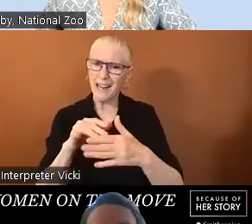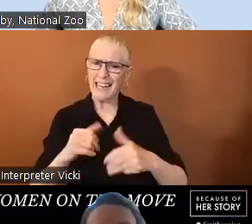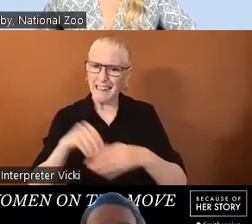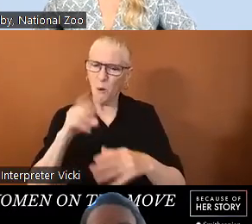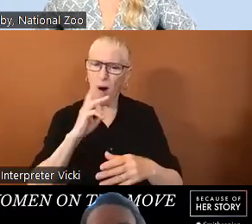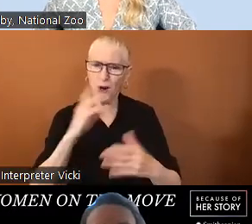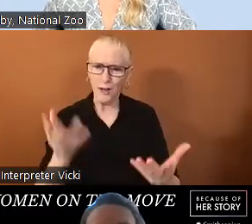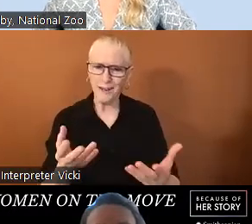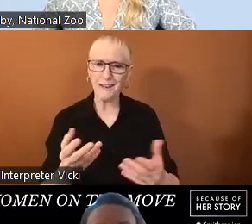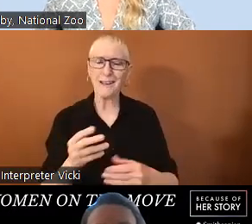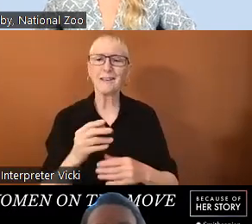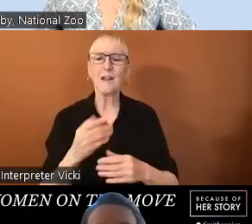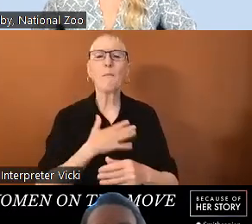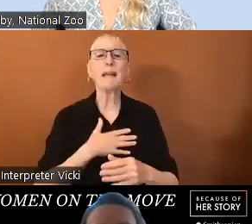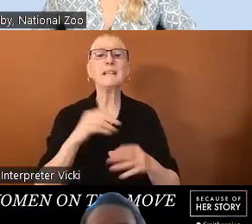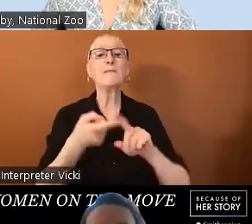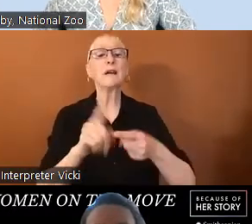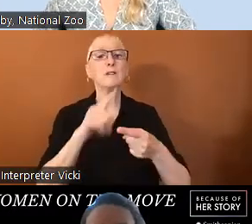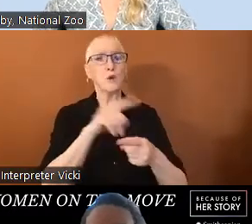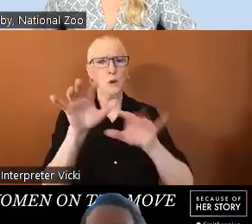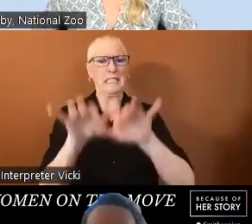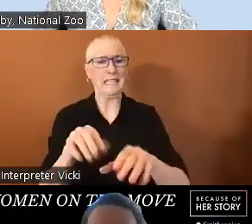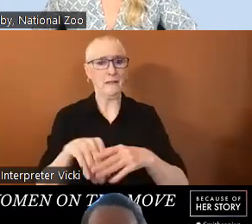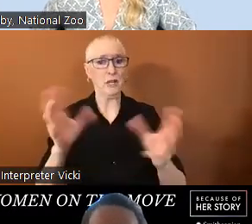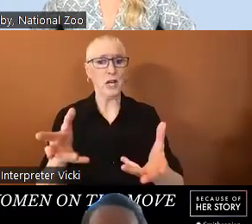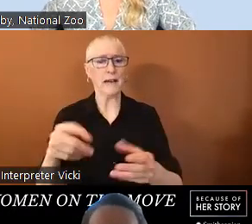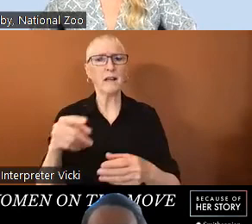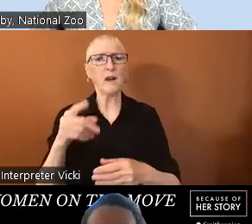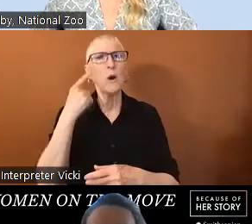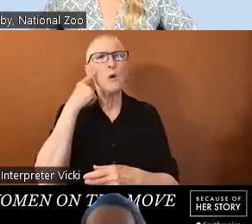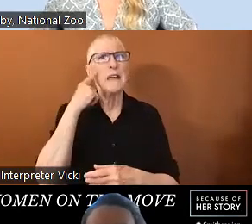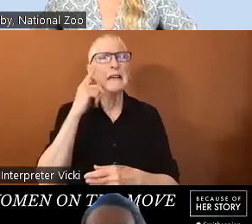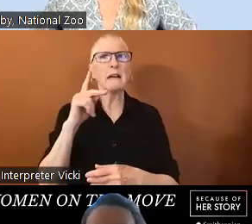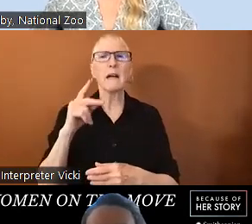Put in the chat friends - what do you think might make Kim and Sarah's job tracking animals in